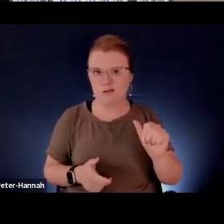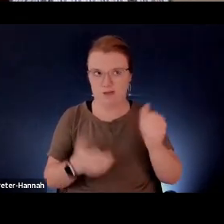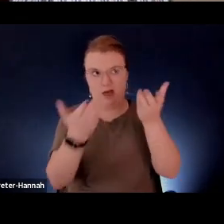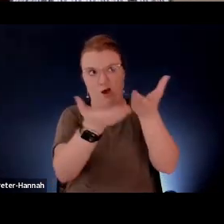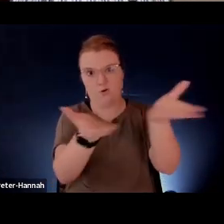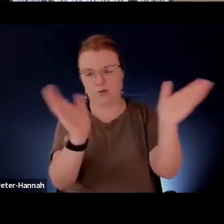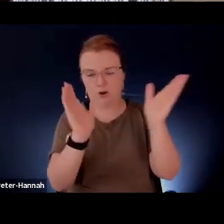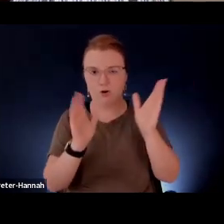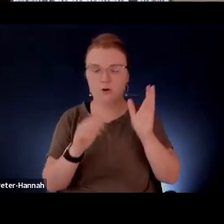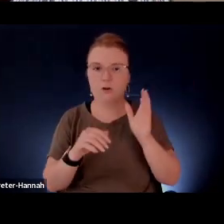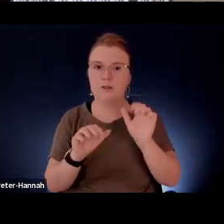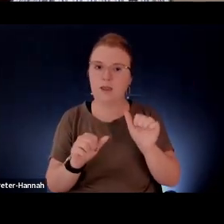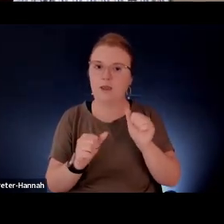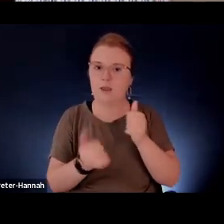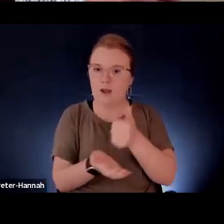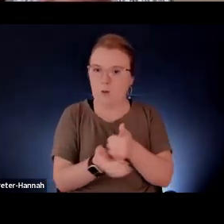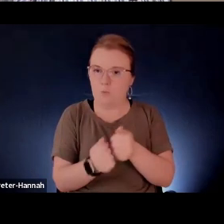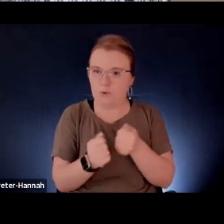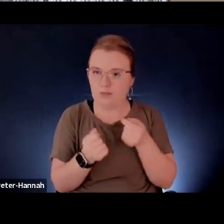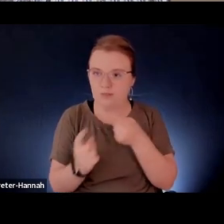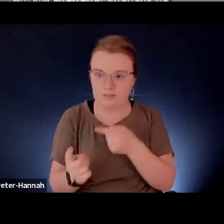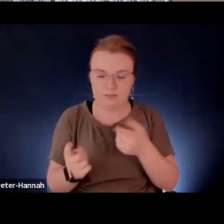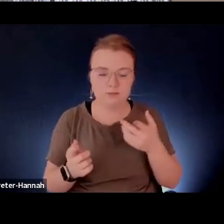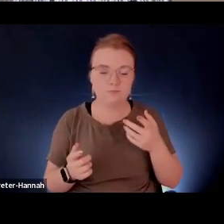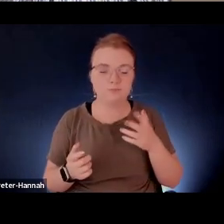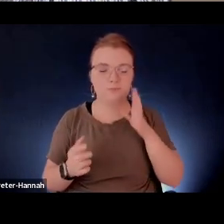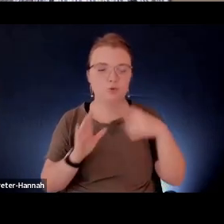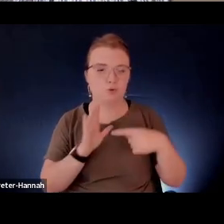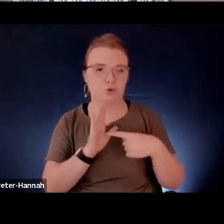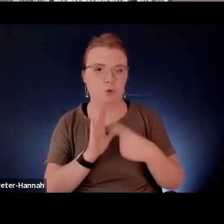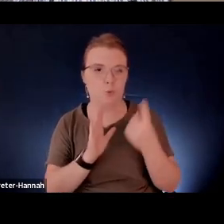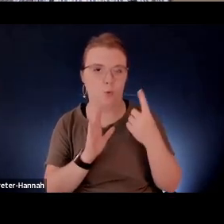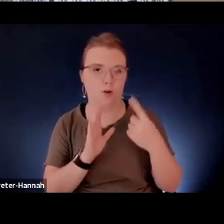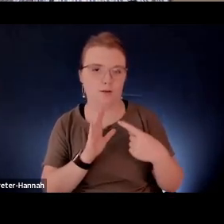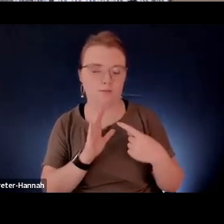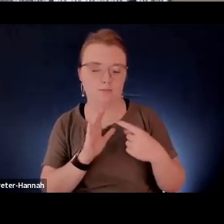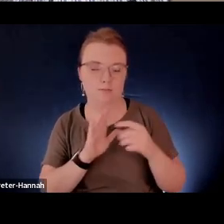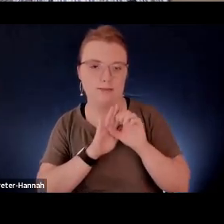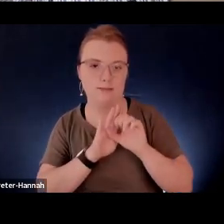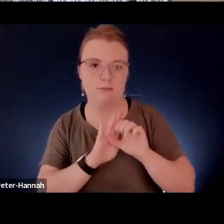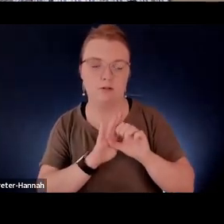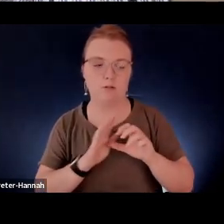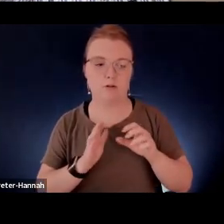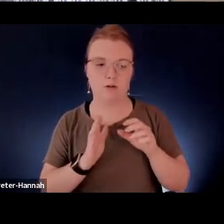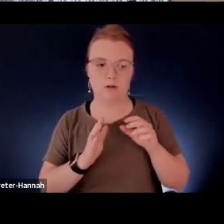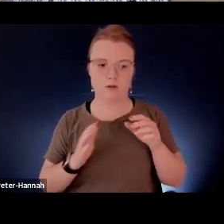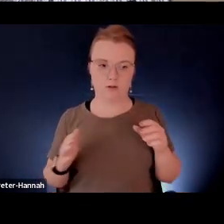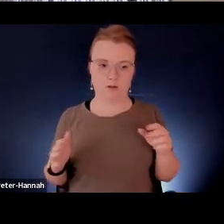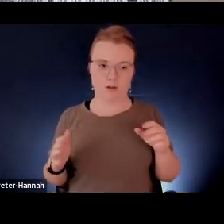that can assist with this. But I wanna show you one example of a student or an example, a concept